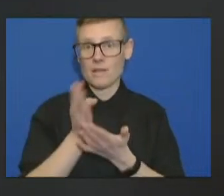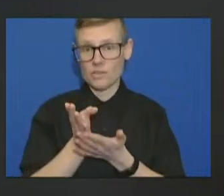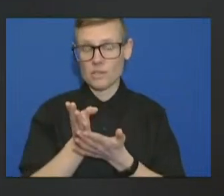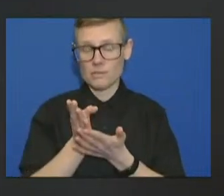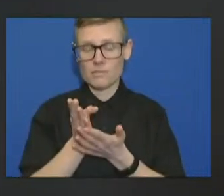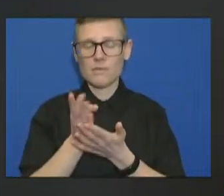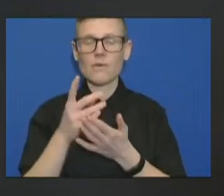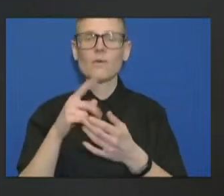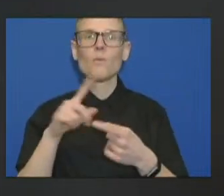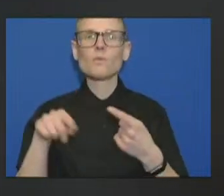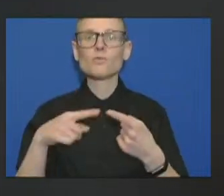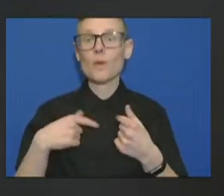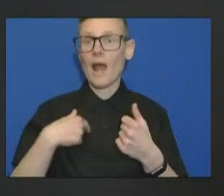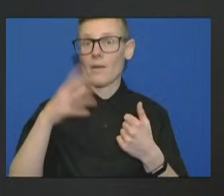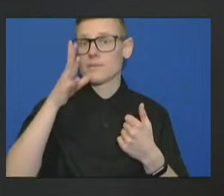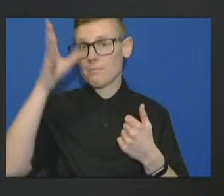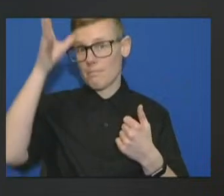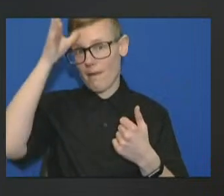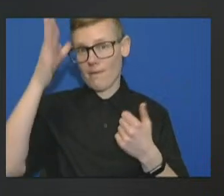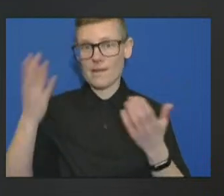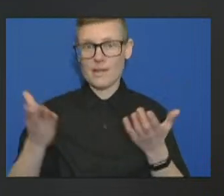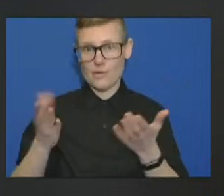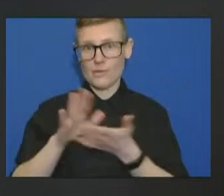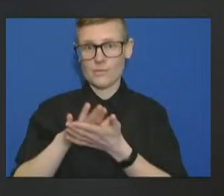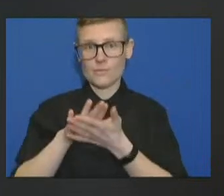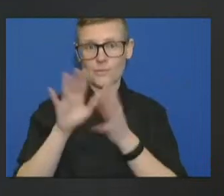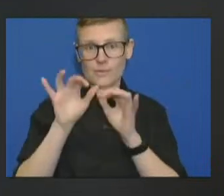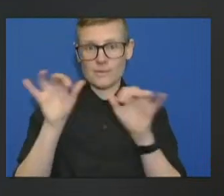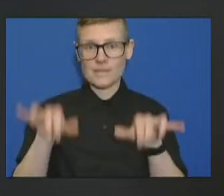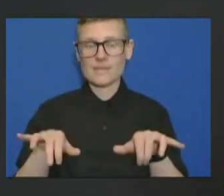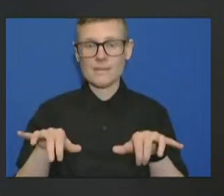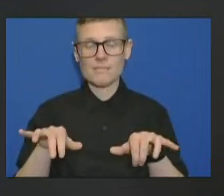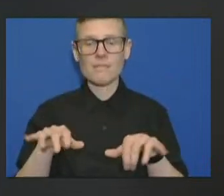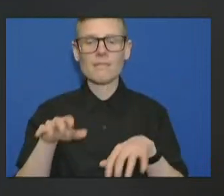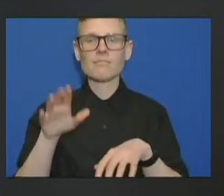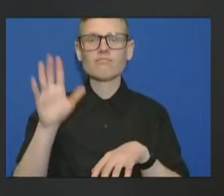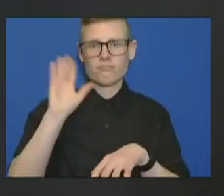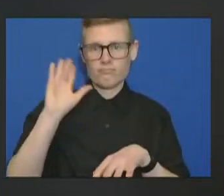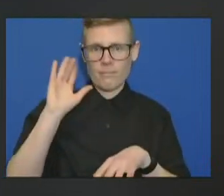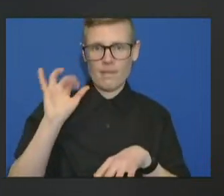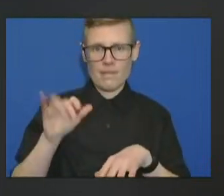first experience with M.C.P.S.